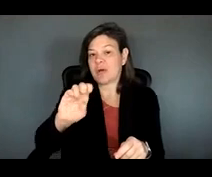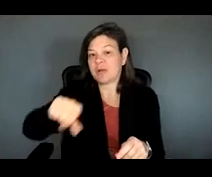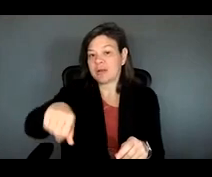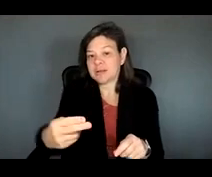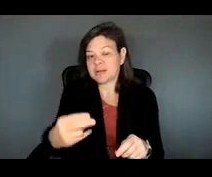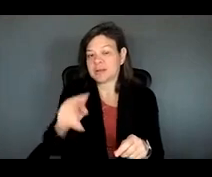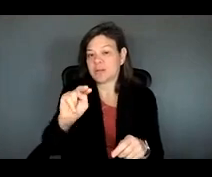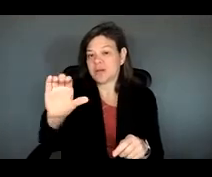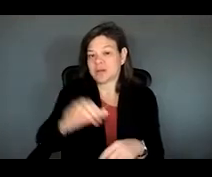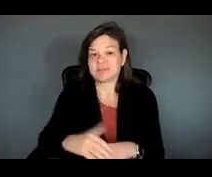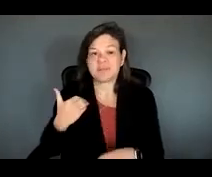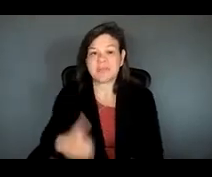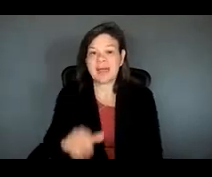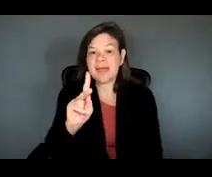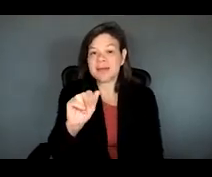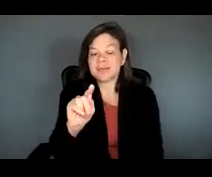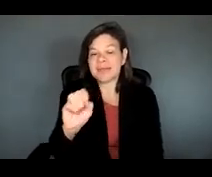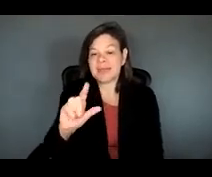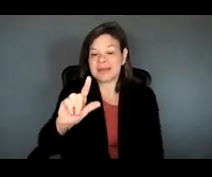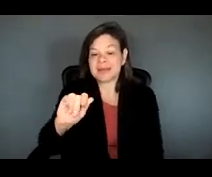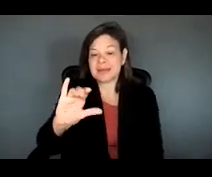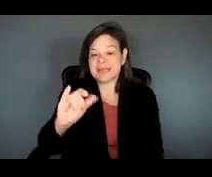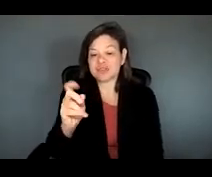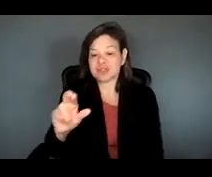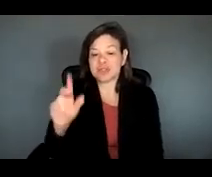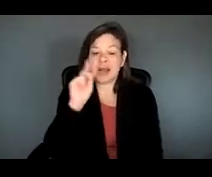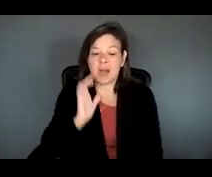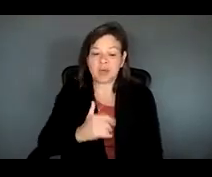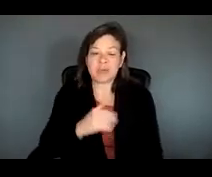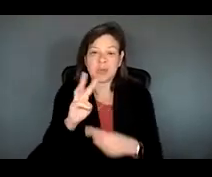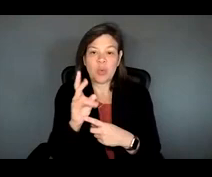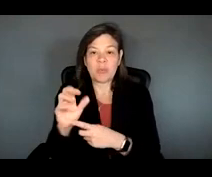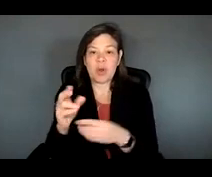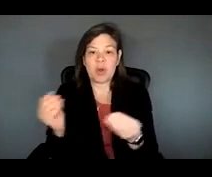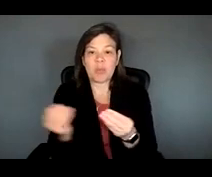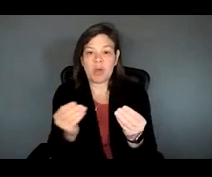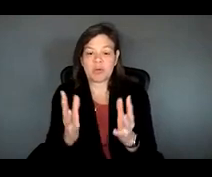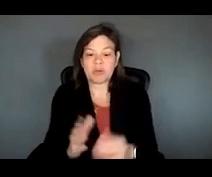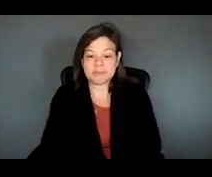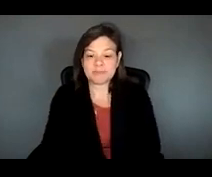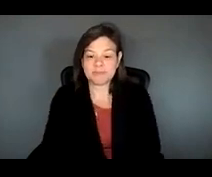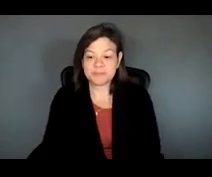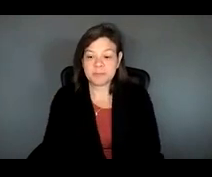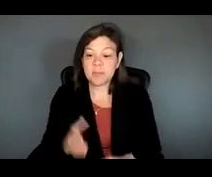I am Kate Lichter and I will be your webinar moderator. Before we get going I'd like to take a brief moment